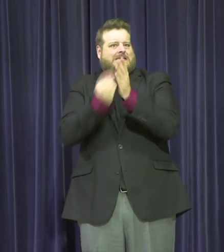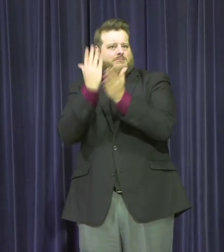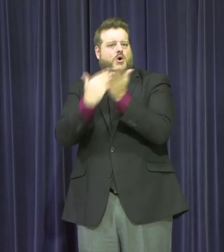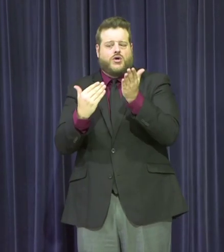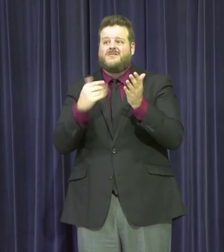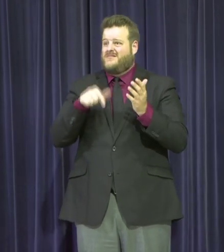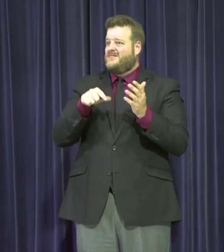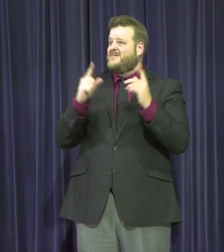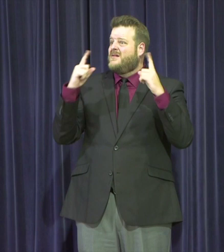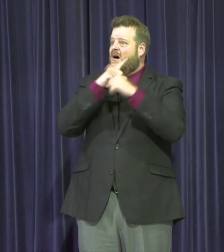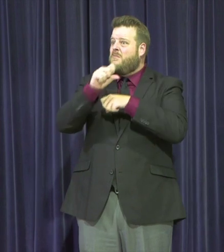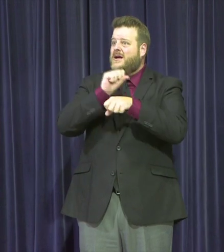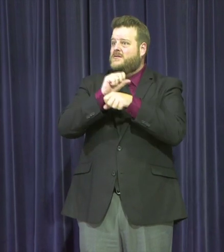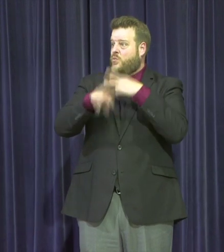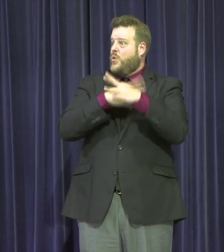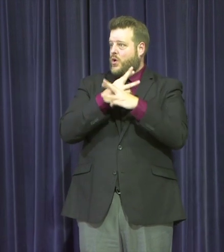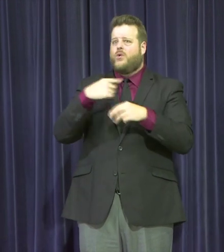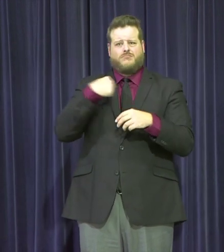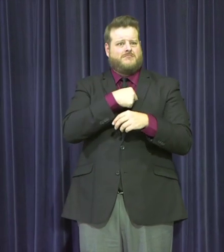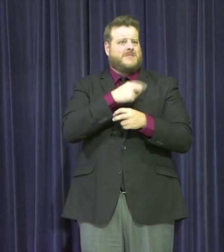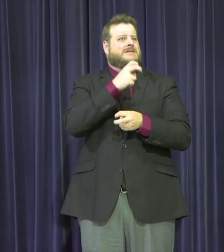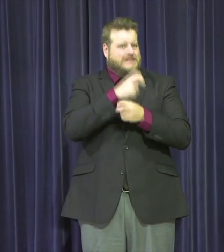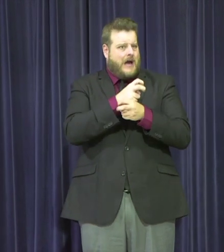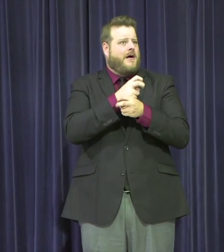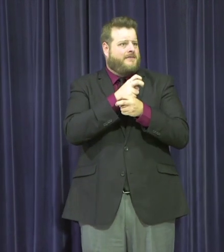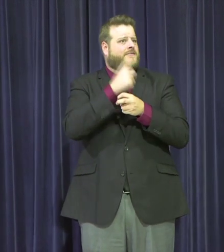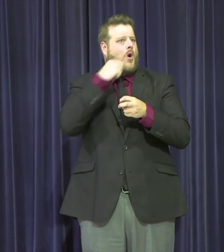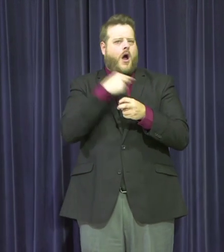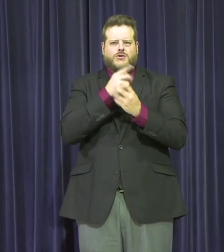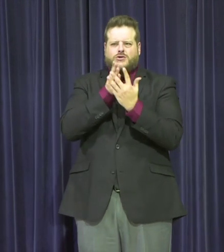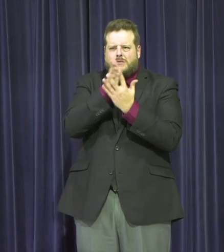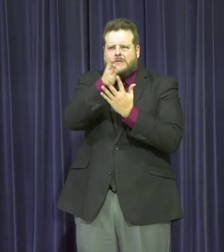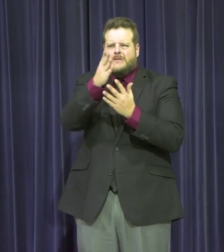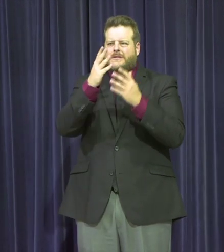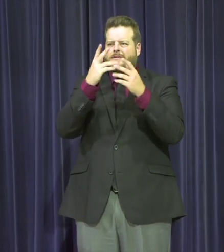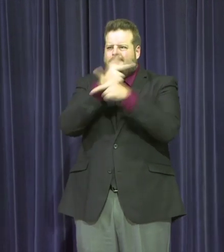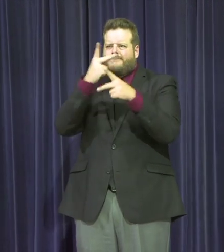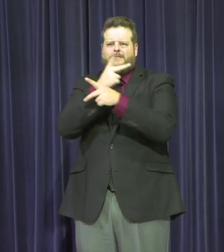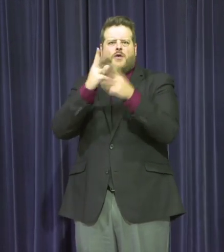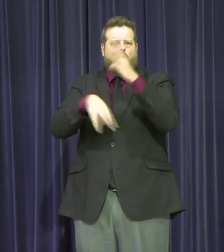It is a tough world to navigate out there and there's always improvements that we can continue making.